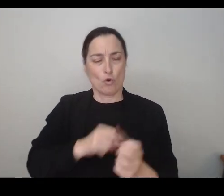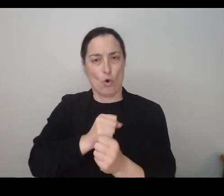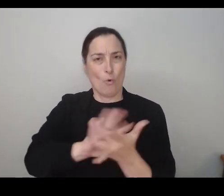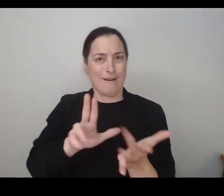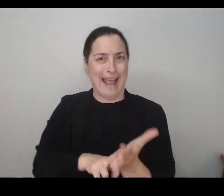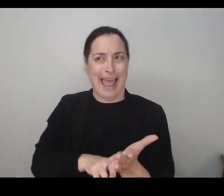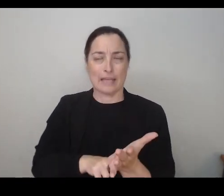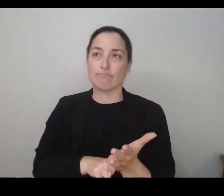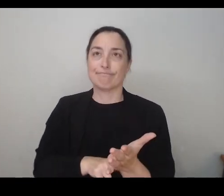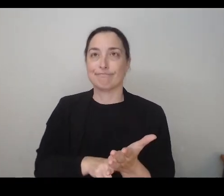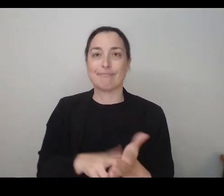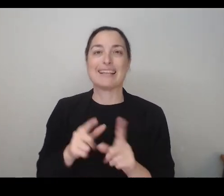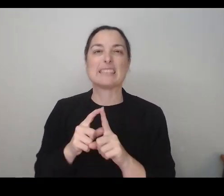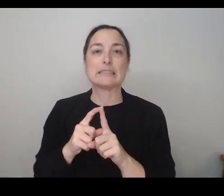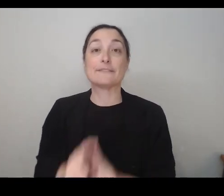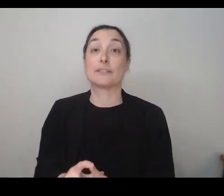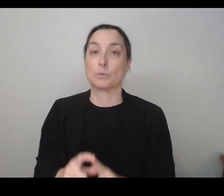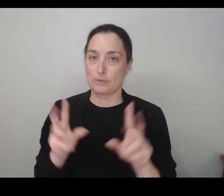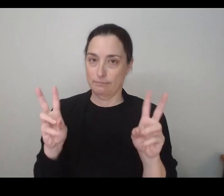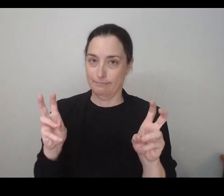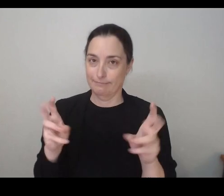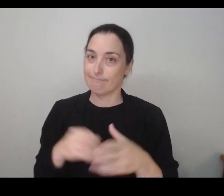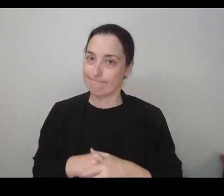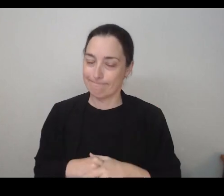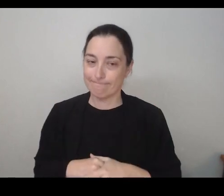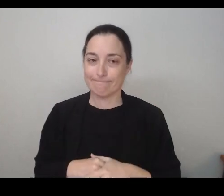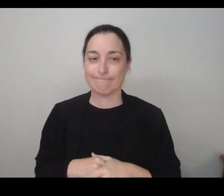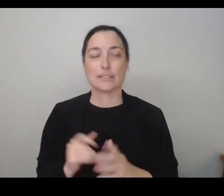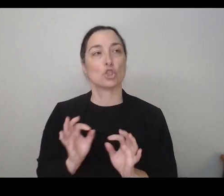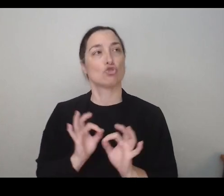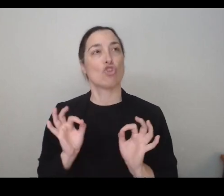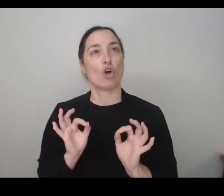and not difficult so much in the sense